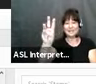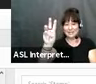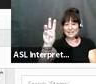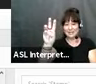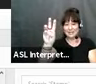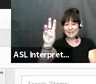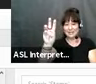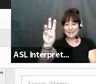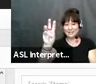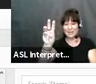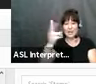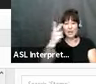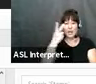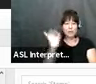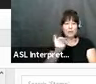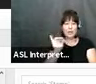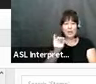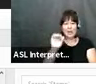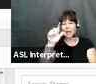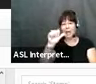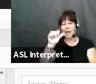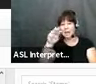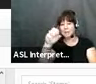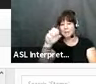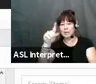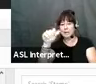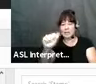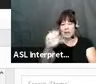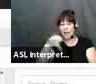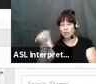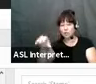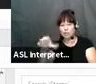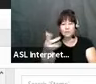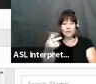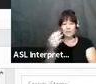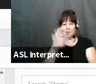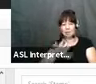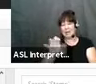whereas it looks like Alameda and Contra Costa are around 11, San Francisco